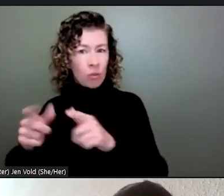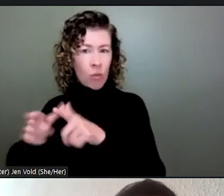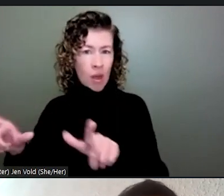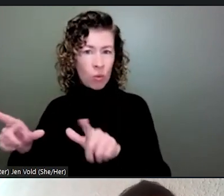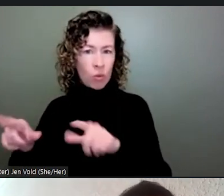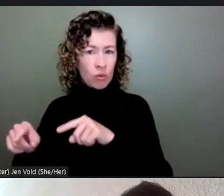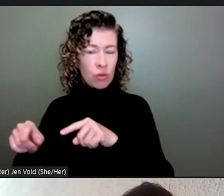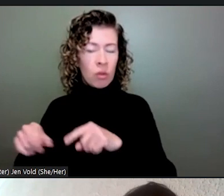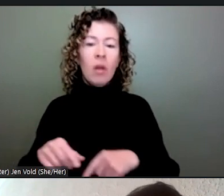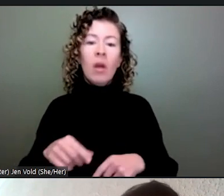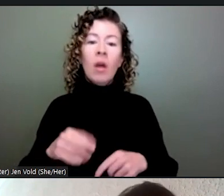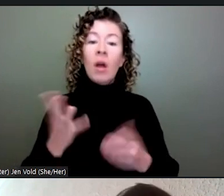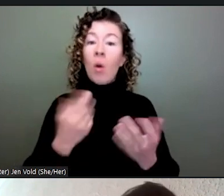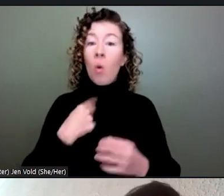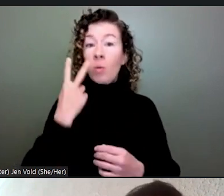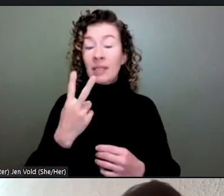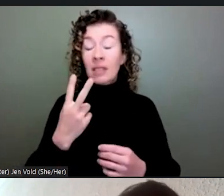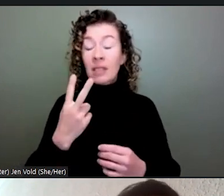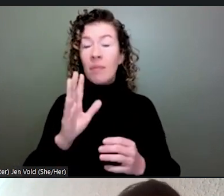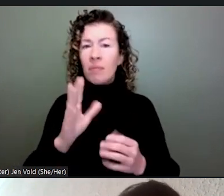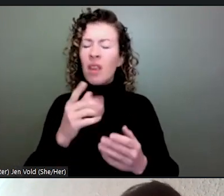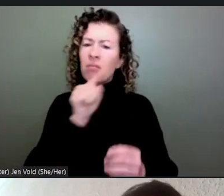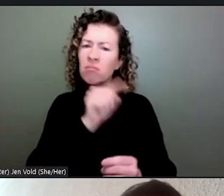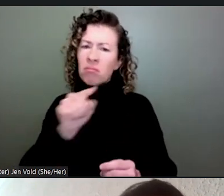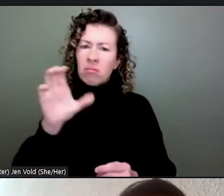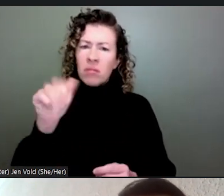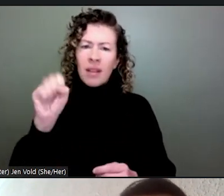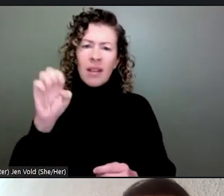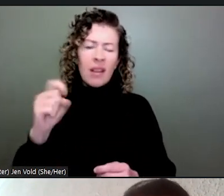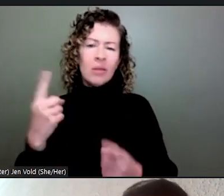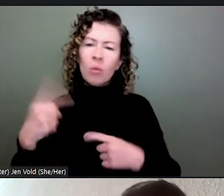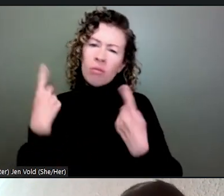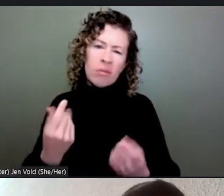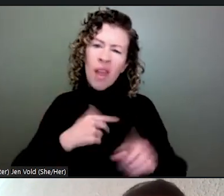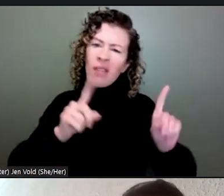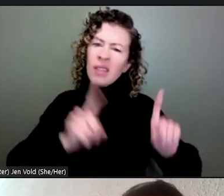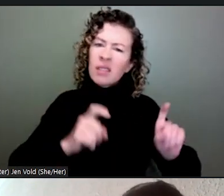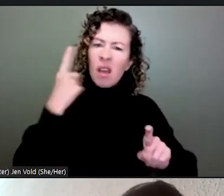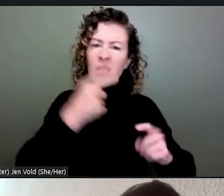particularly--I mean, there are cases where they've always been tests for immigrants to become citizens,